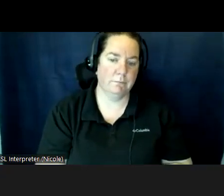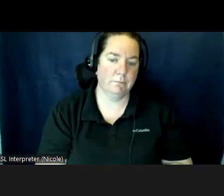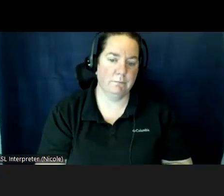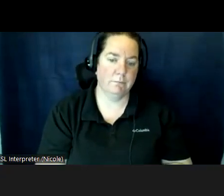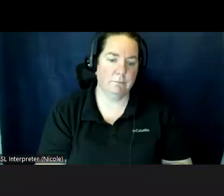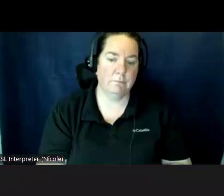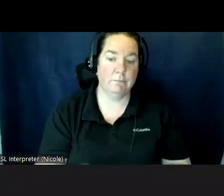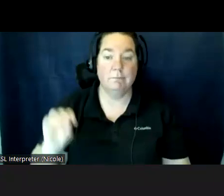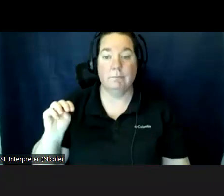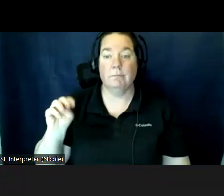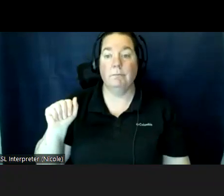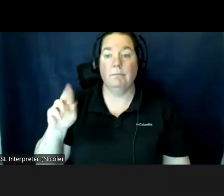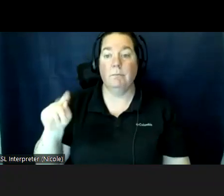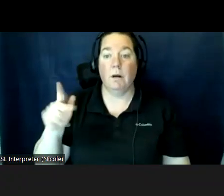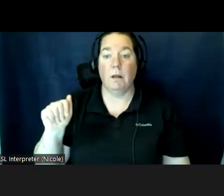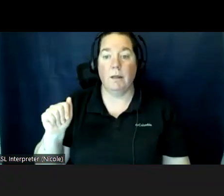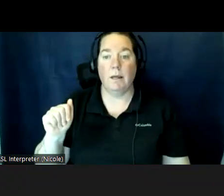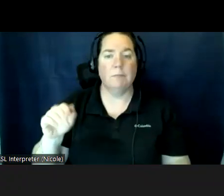I don't see any more questions in the chat at this time.